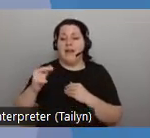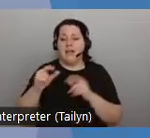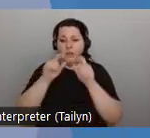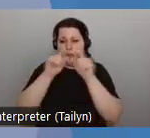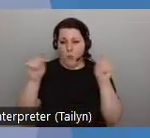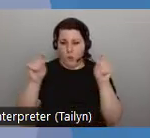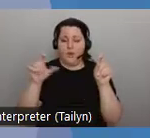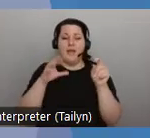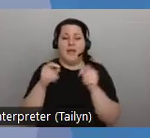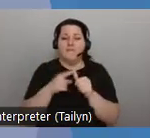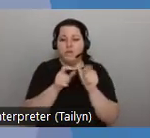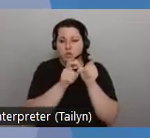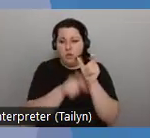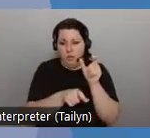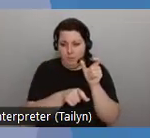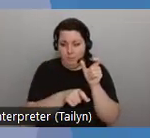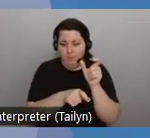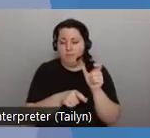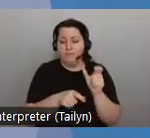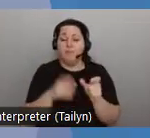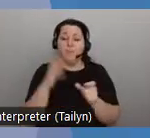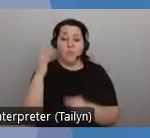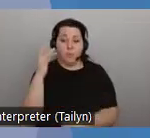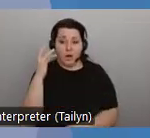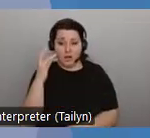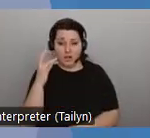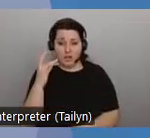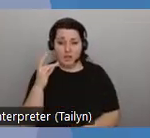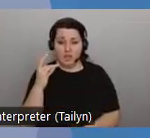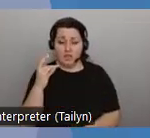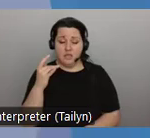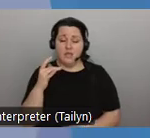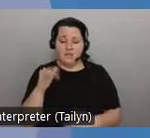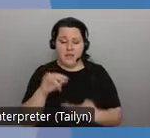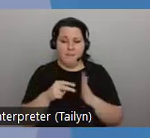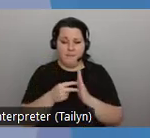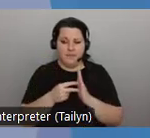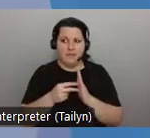couple things you should be doing to make it a better experience for users. First is to add heading row and a